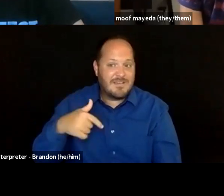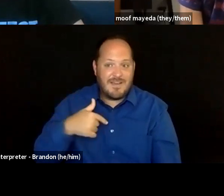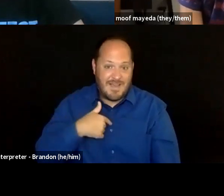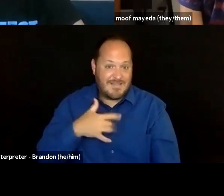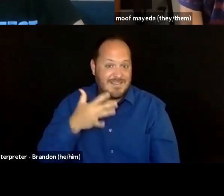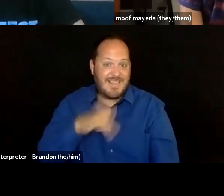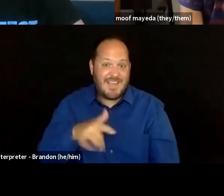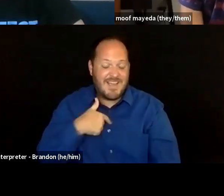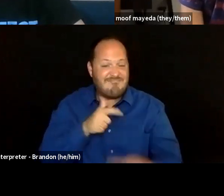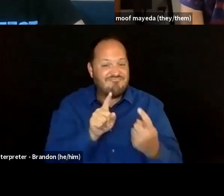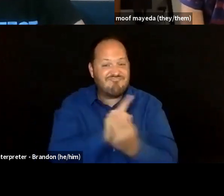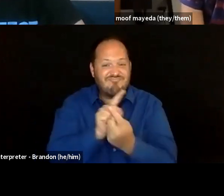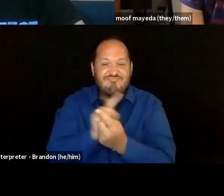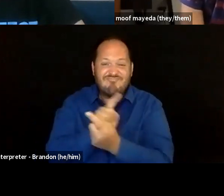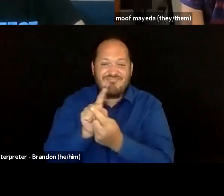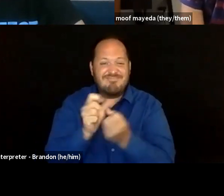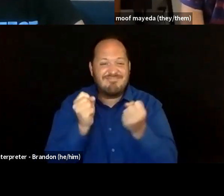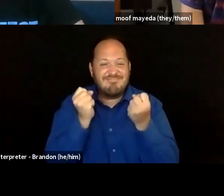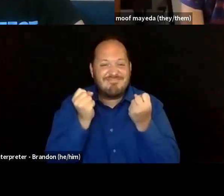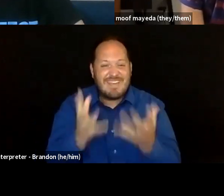So it sounds like the person asking this question is aware of